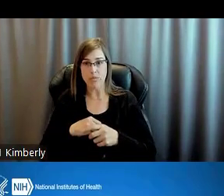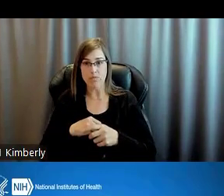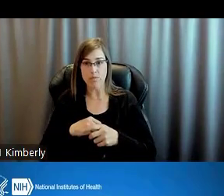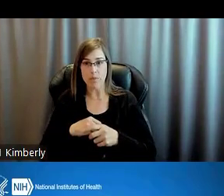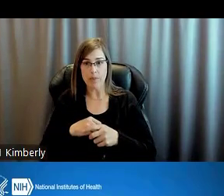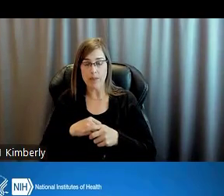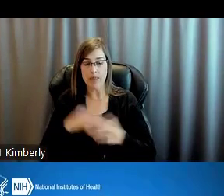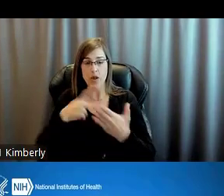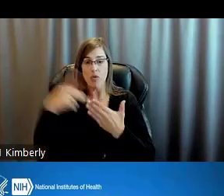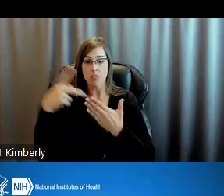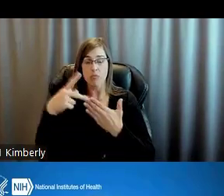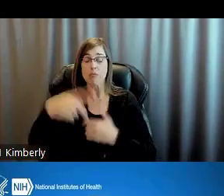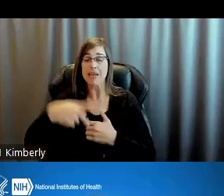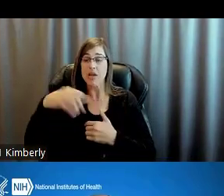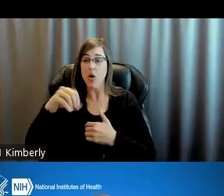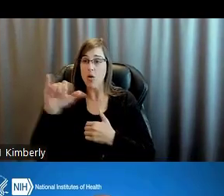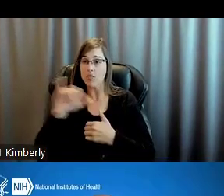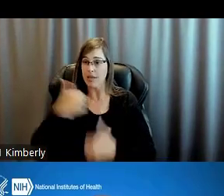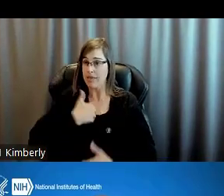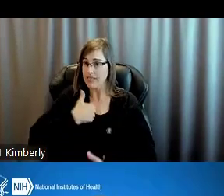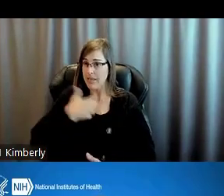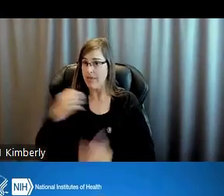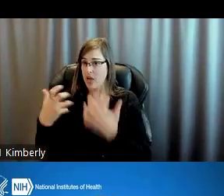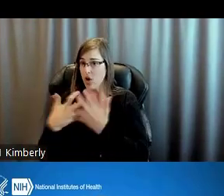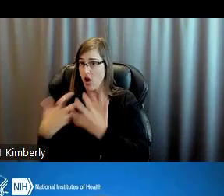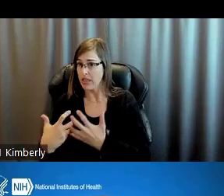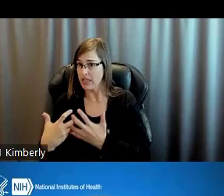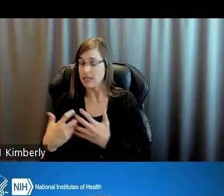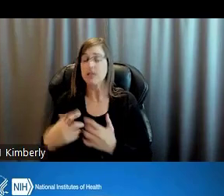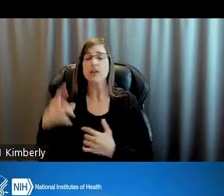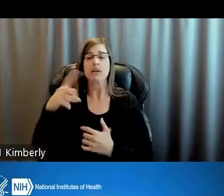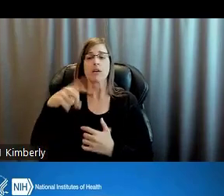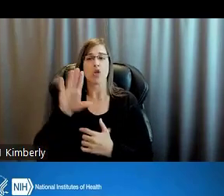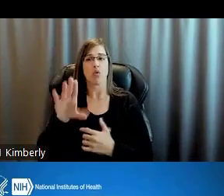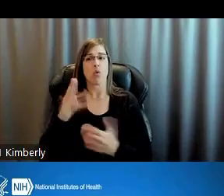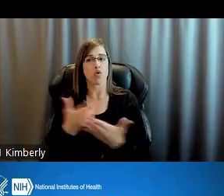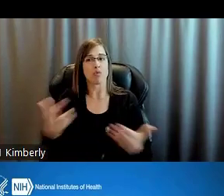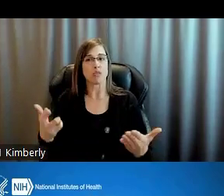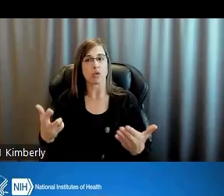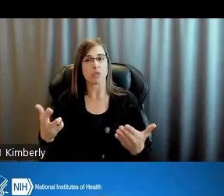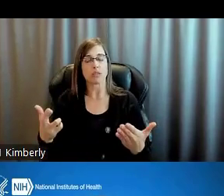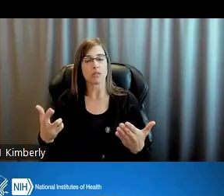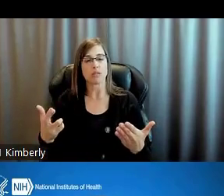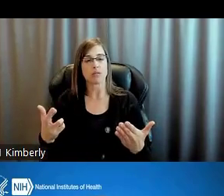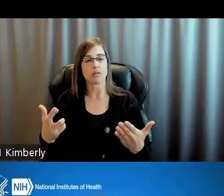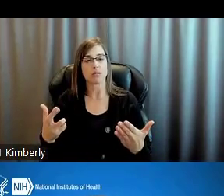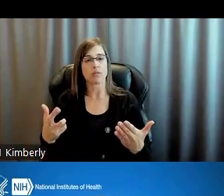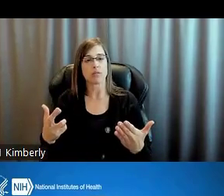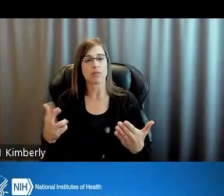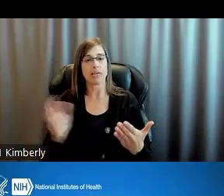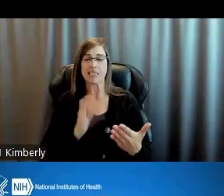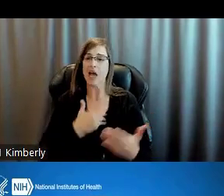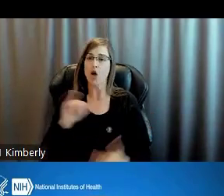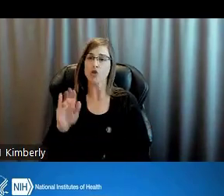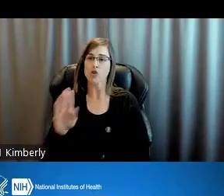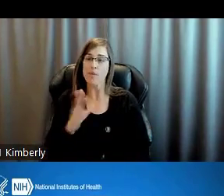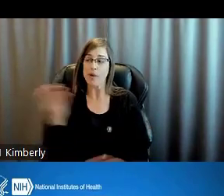Program officers like myself and my colleagues are your resources, right? And it's really our job, and we're here because we love science,